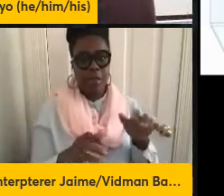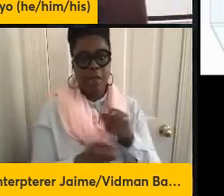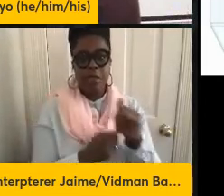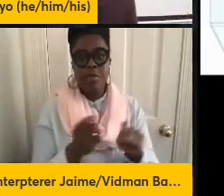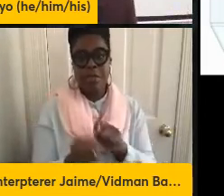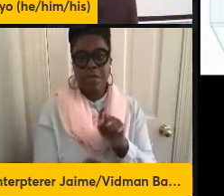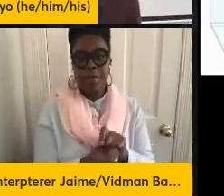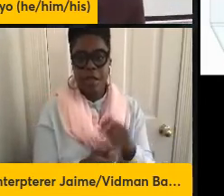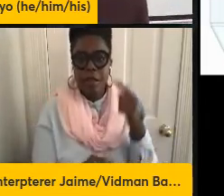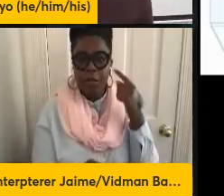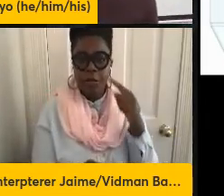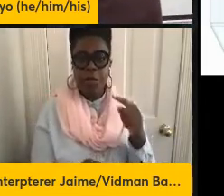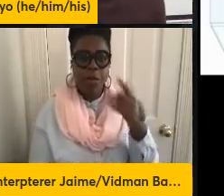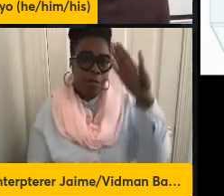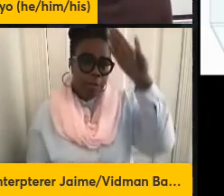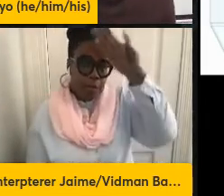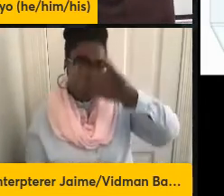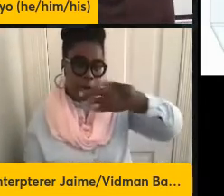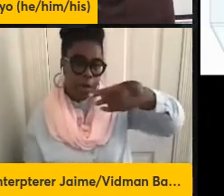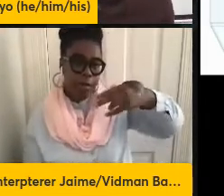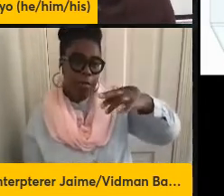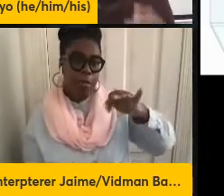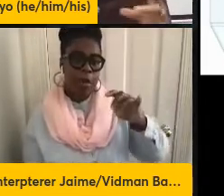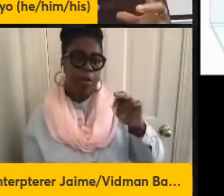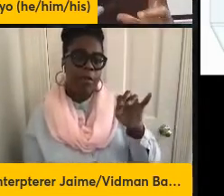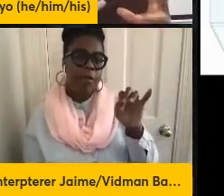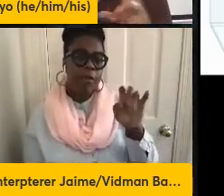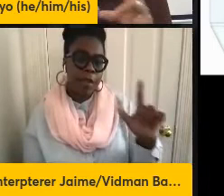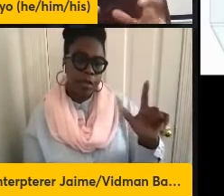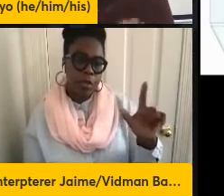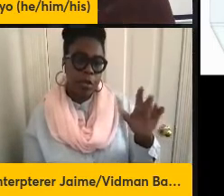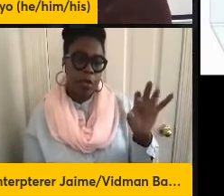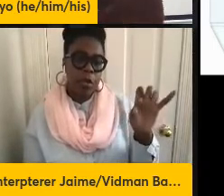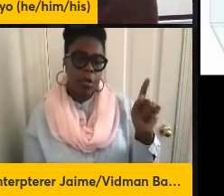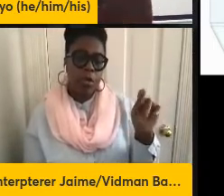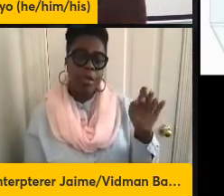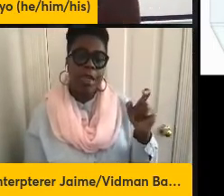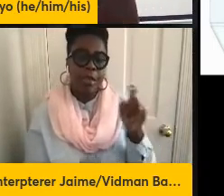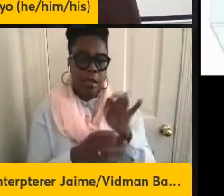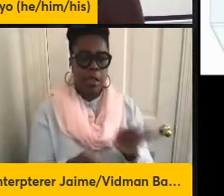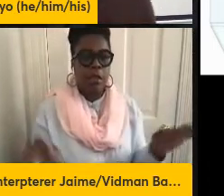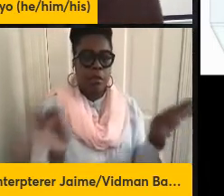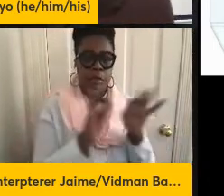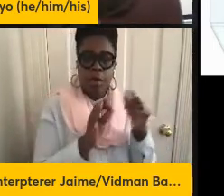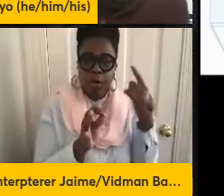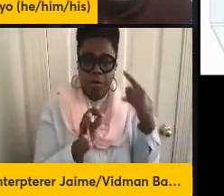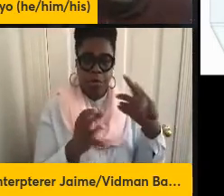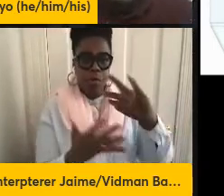prefrontal cortex, which is a region of the brain that's important in social interactions. And here, we see that in the